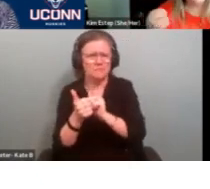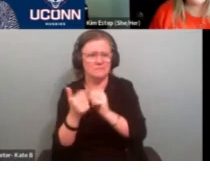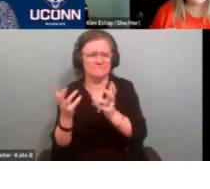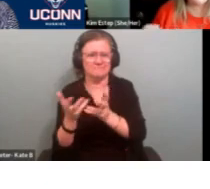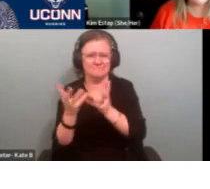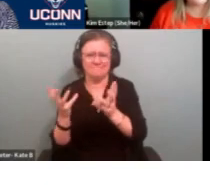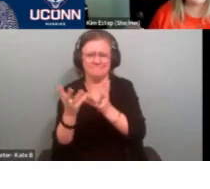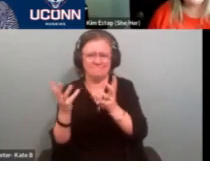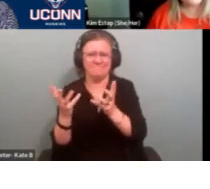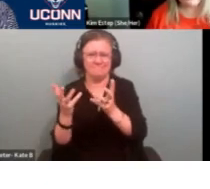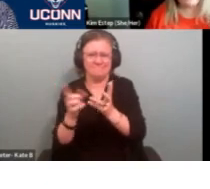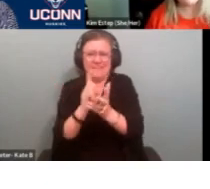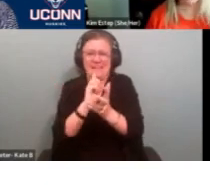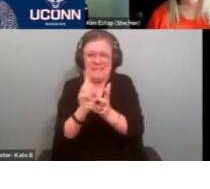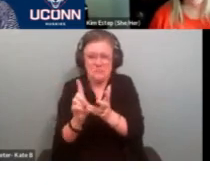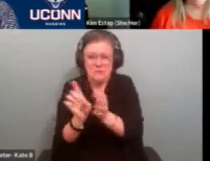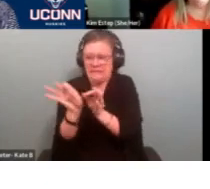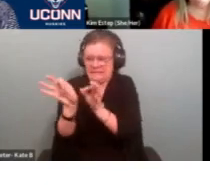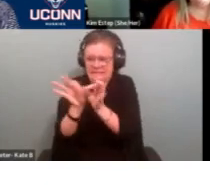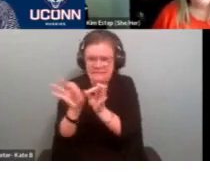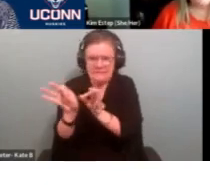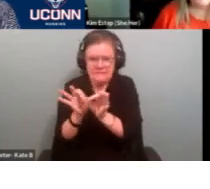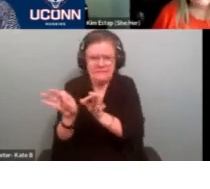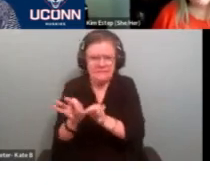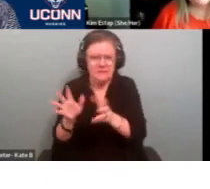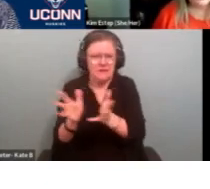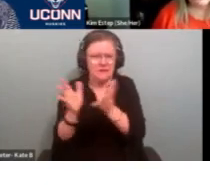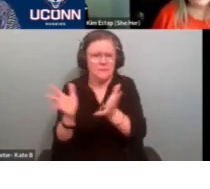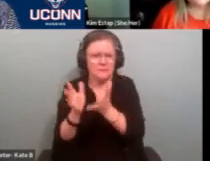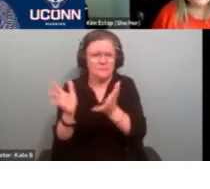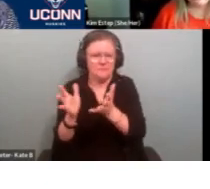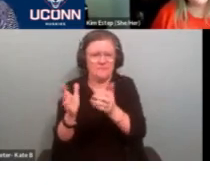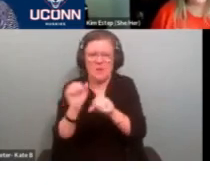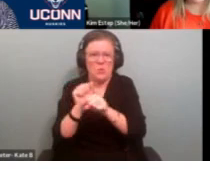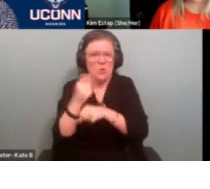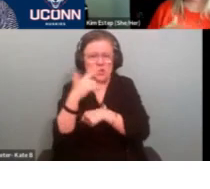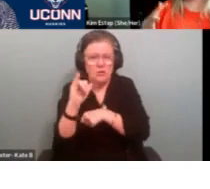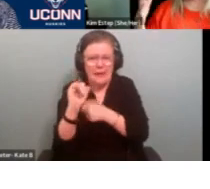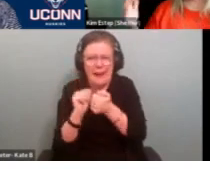really clearly define what this work looks like when we go to